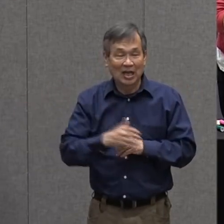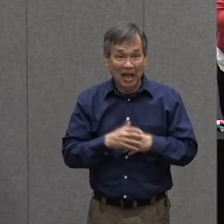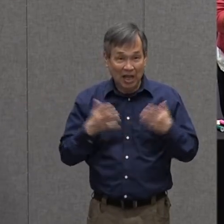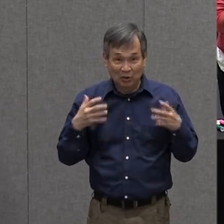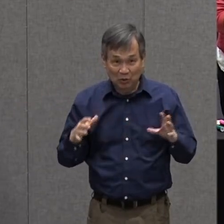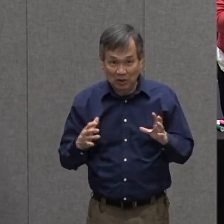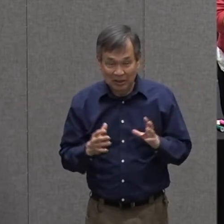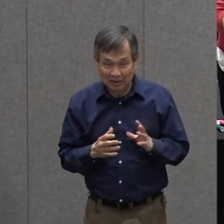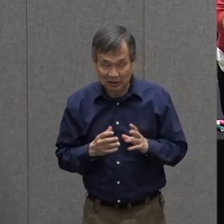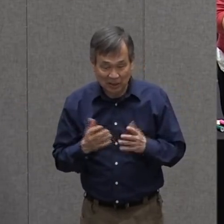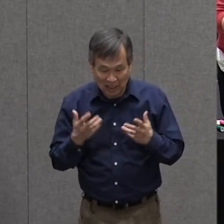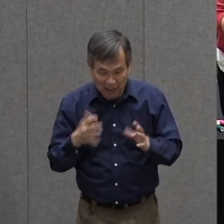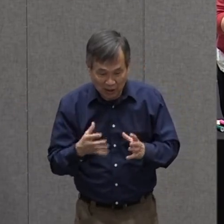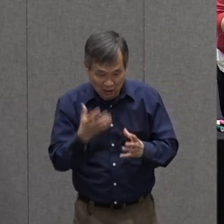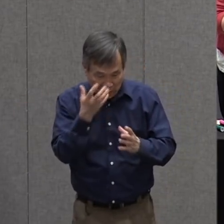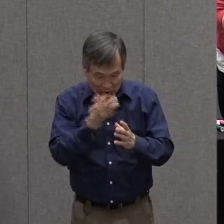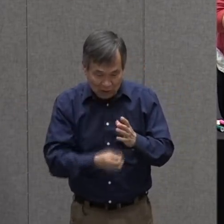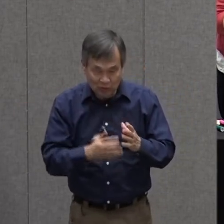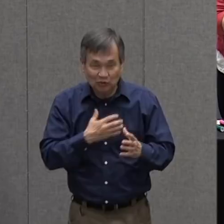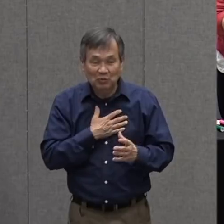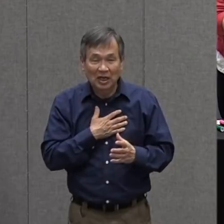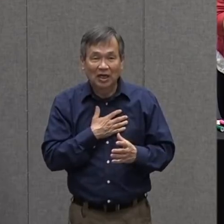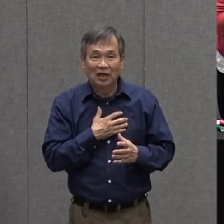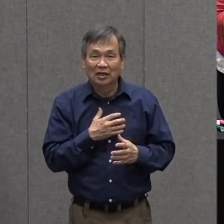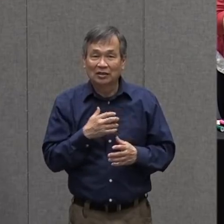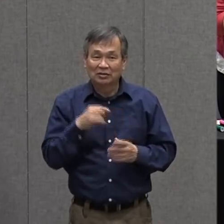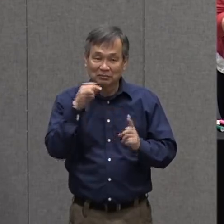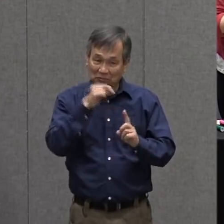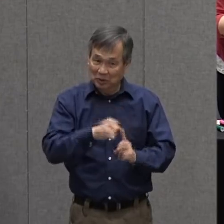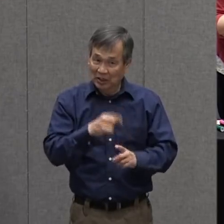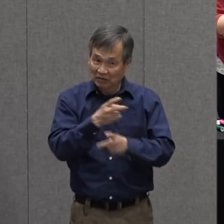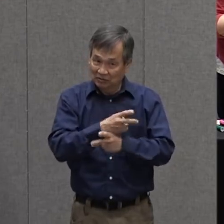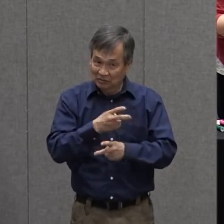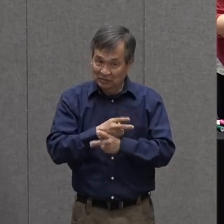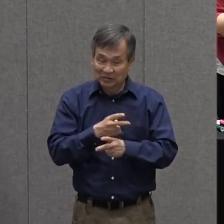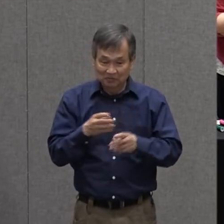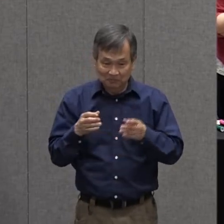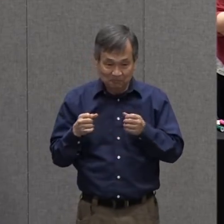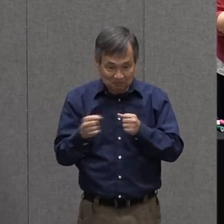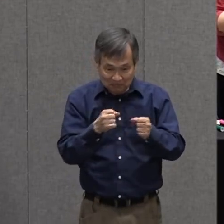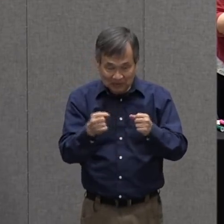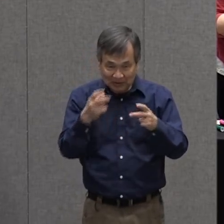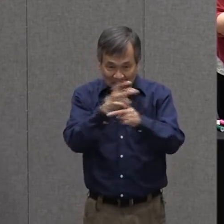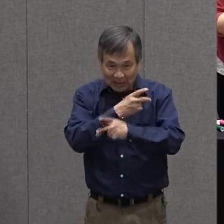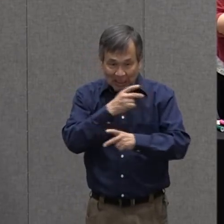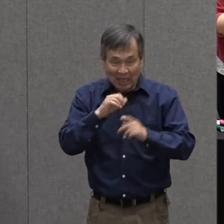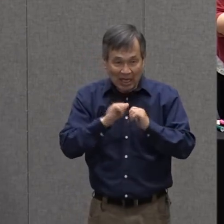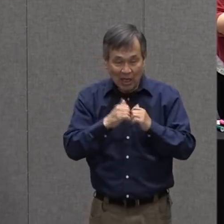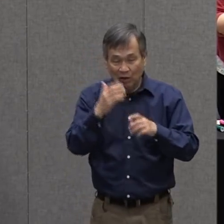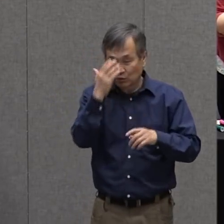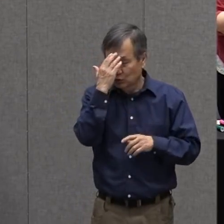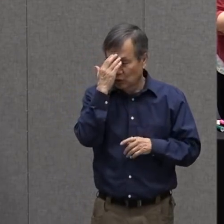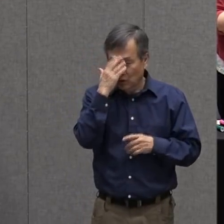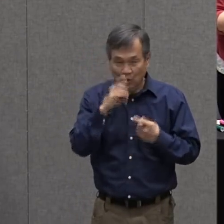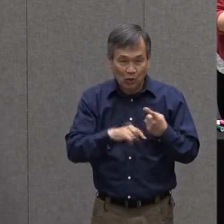I don't wanna lose all my points. So I wanna be a little bit strategic on knowing when I could stop my role.